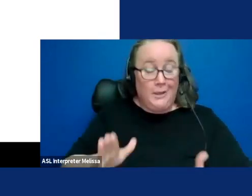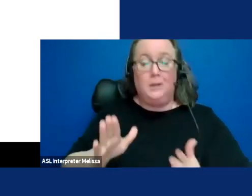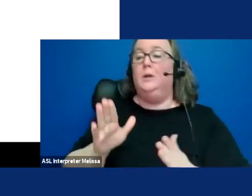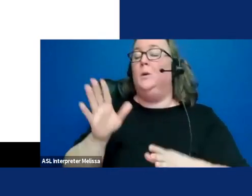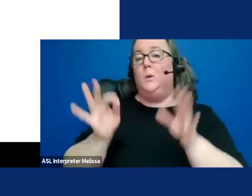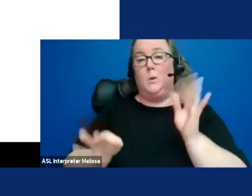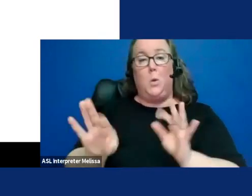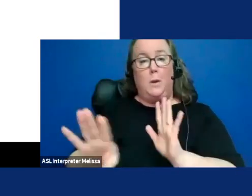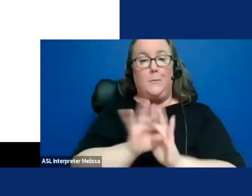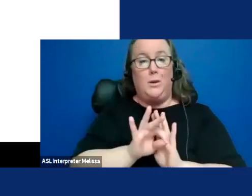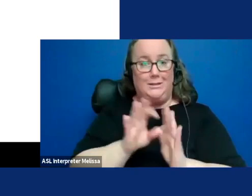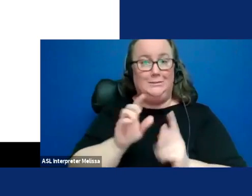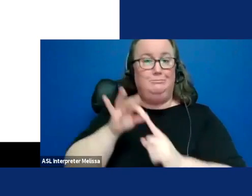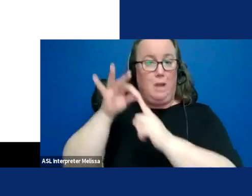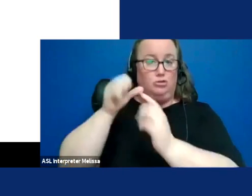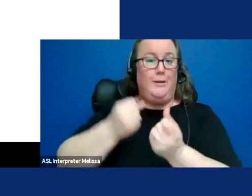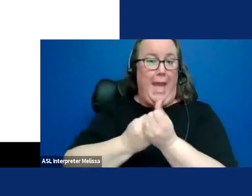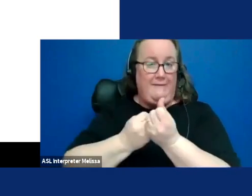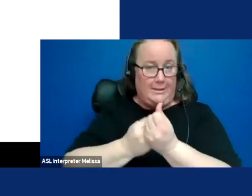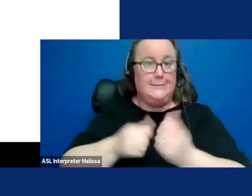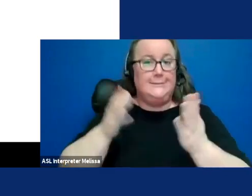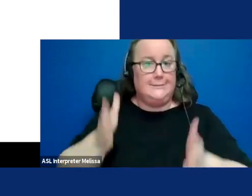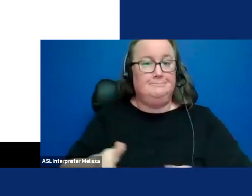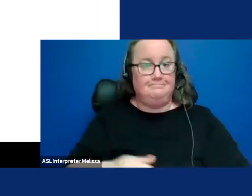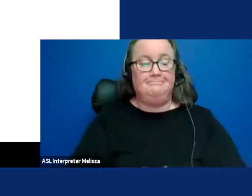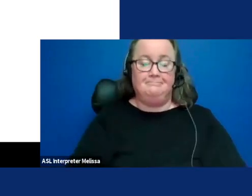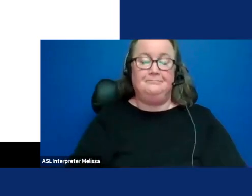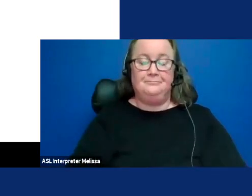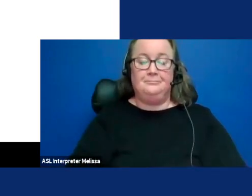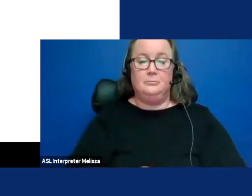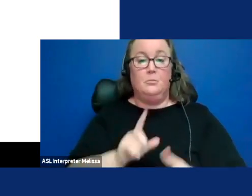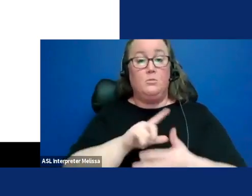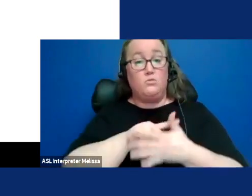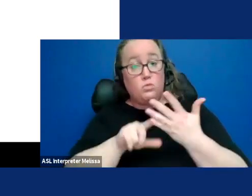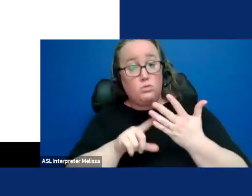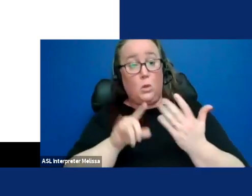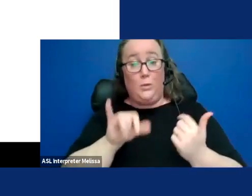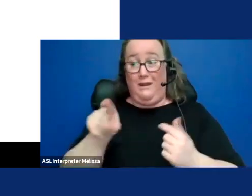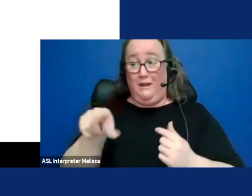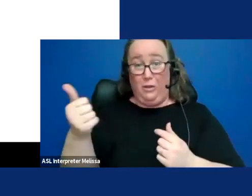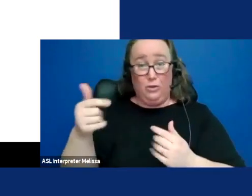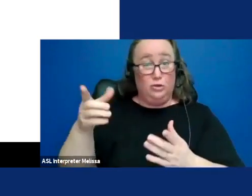And the ability to get this other side to understand the aspects of